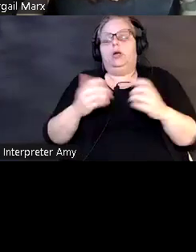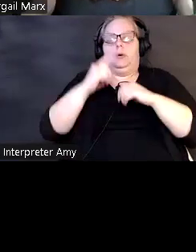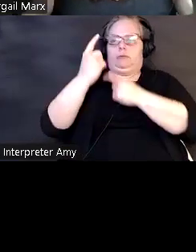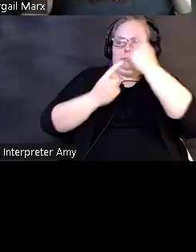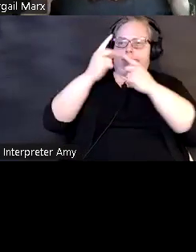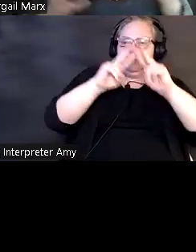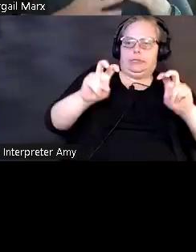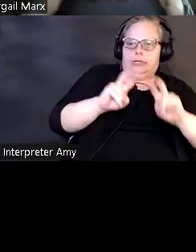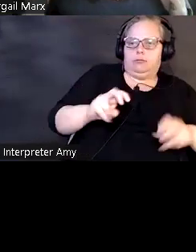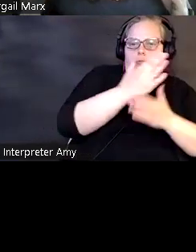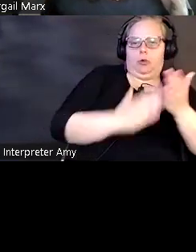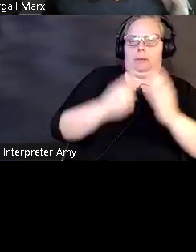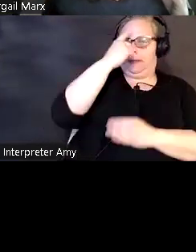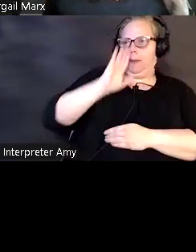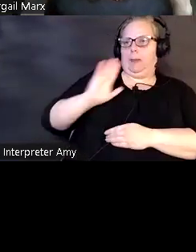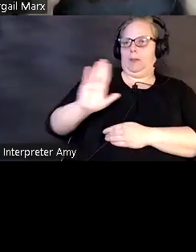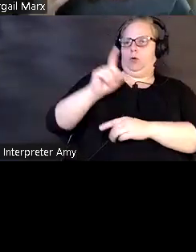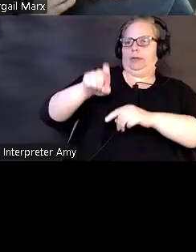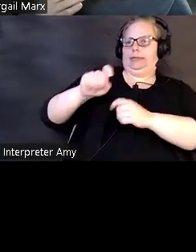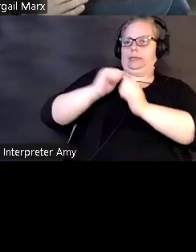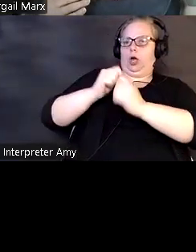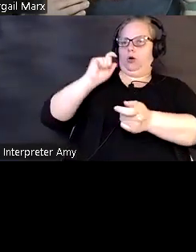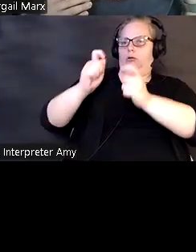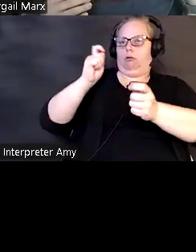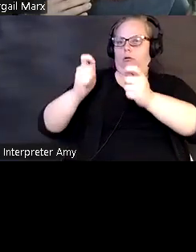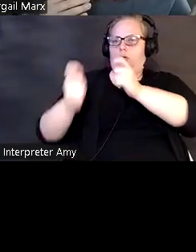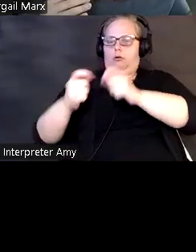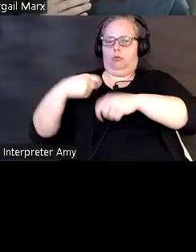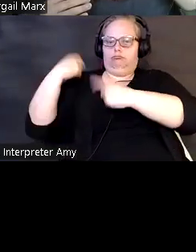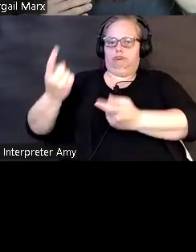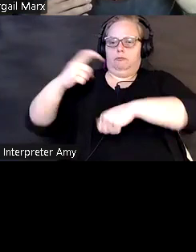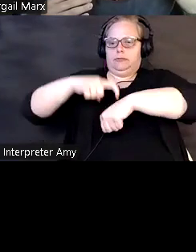about how their needs are changing over time both in an upward trajectory for those developing